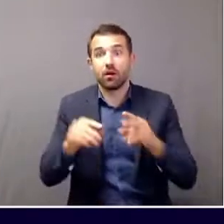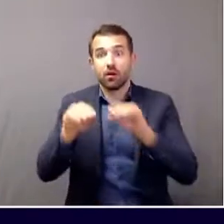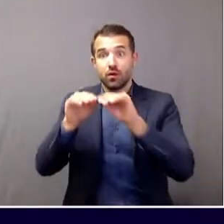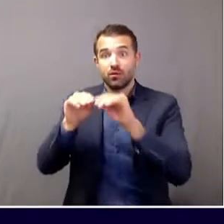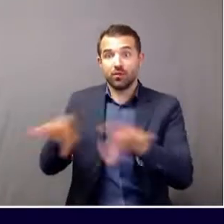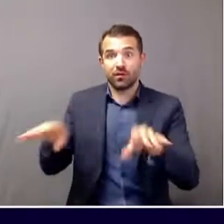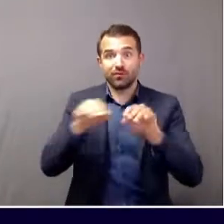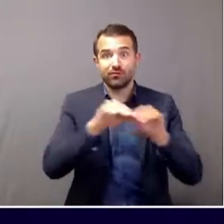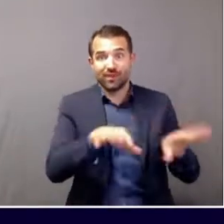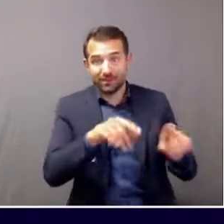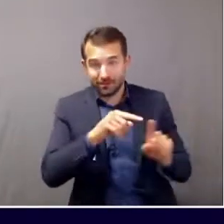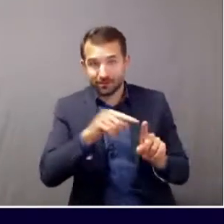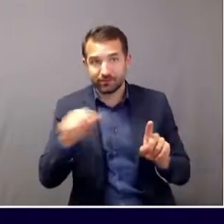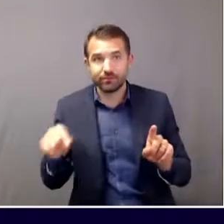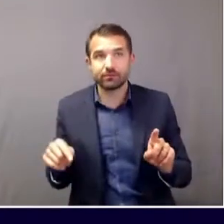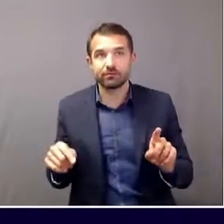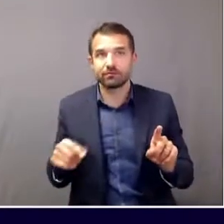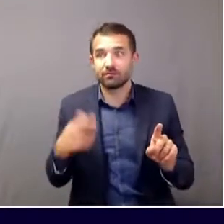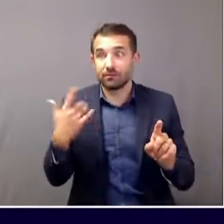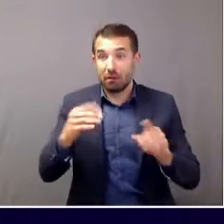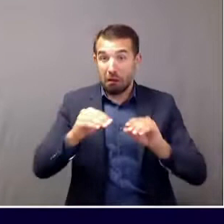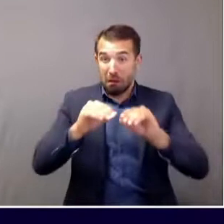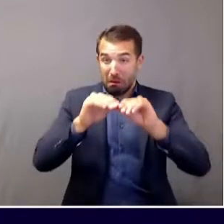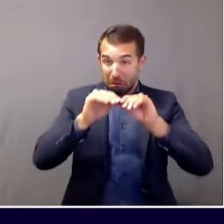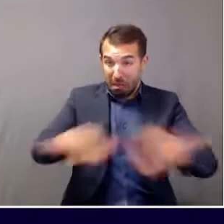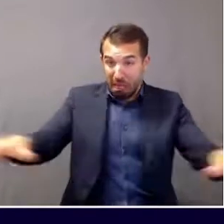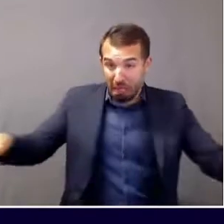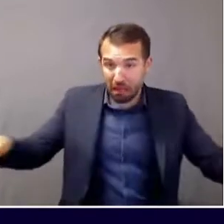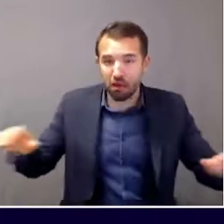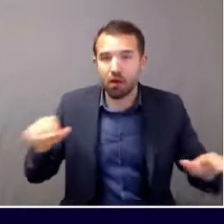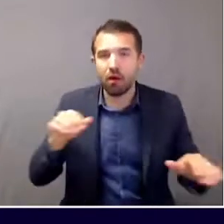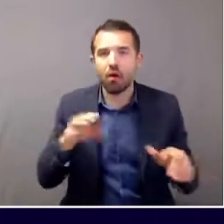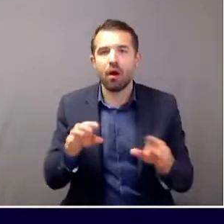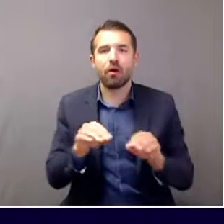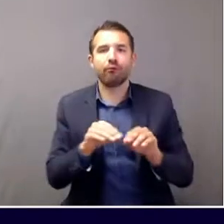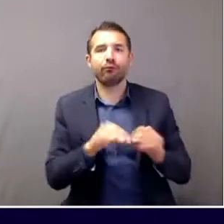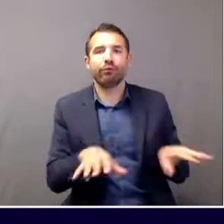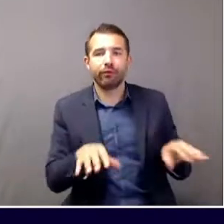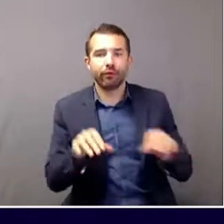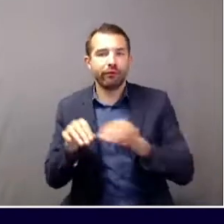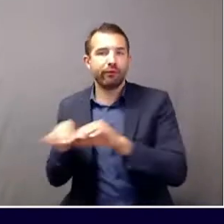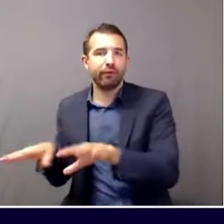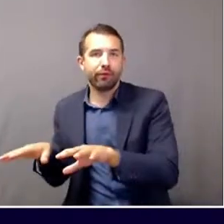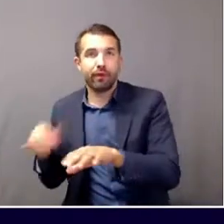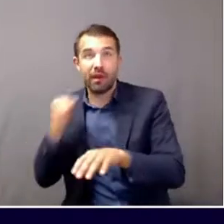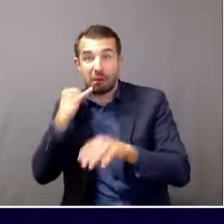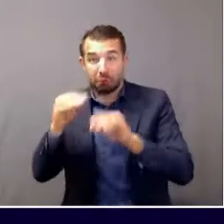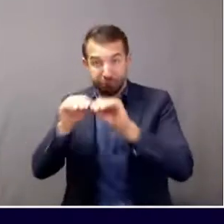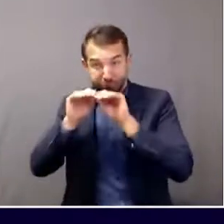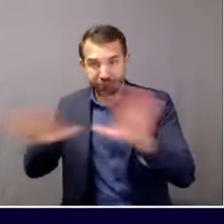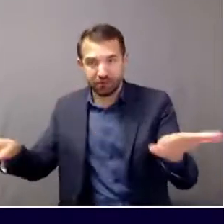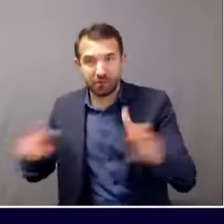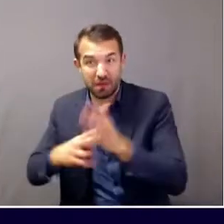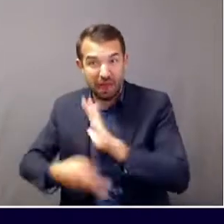rate can signal to things it could mean that you're not doing